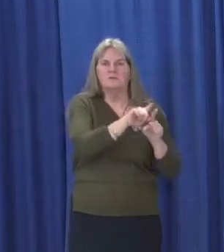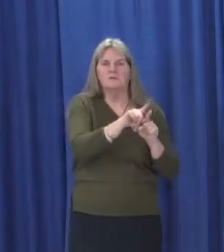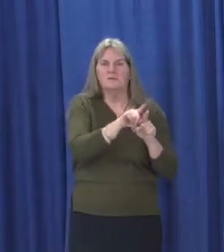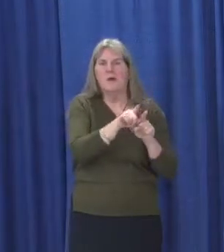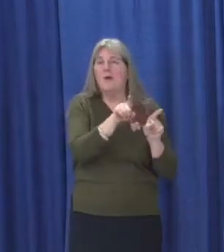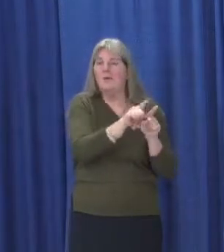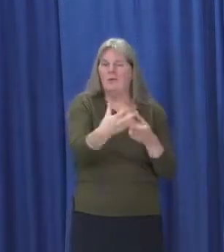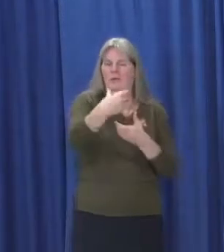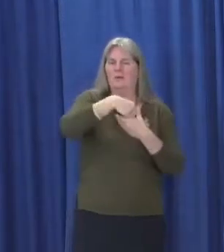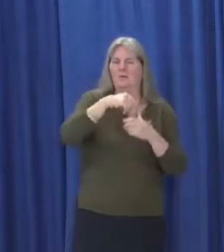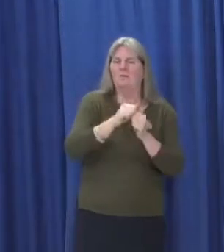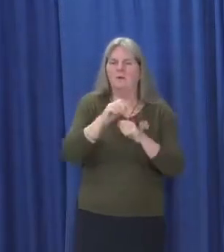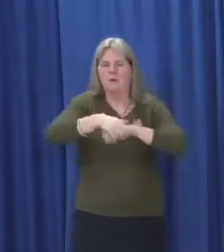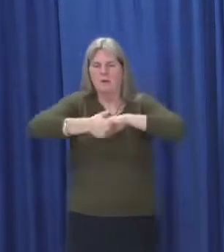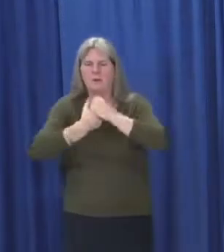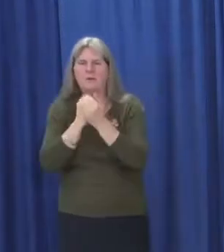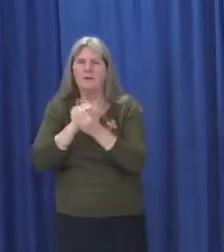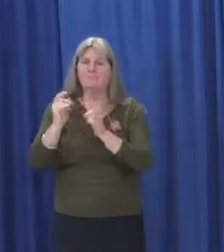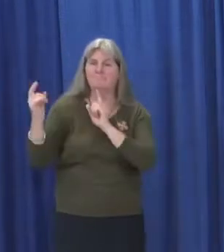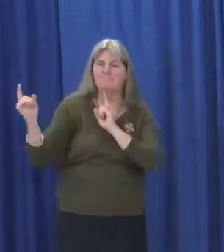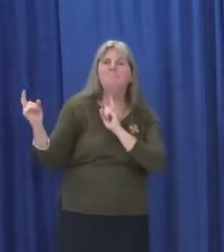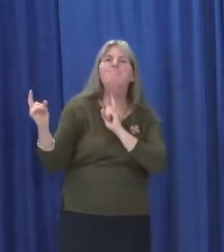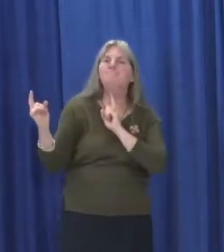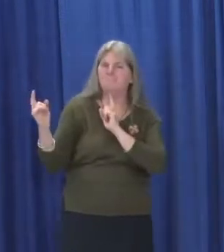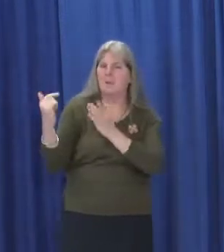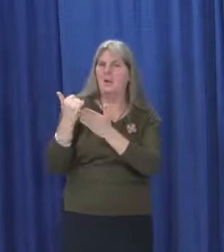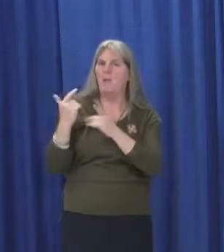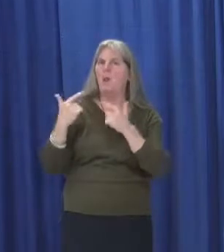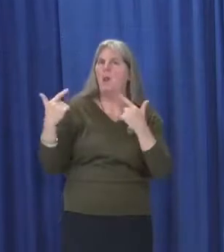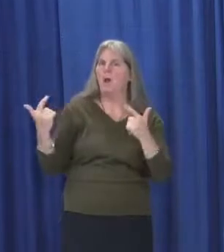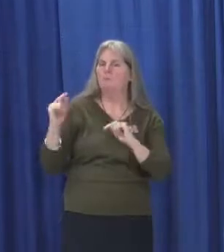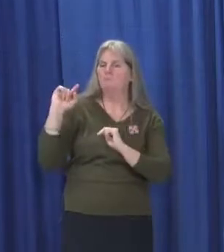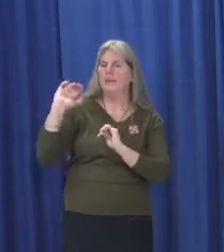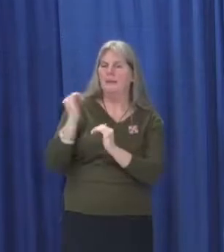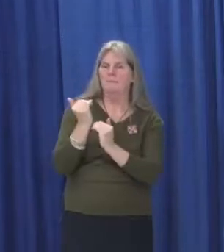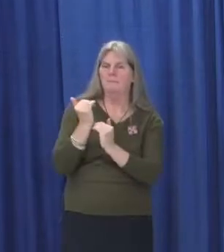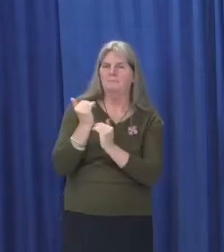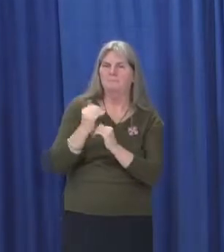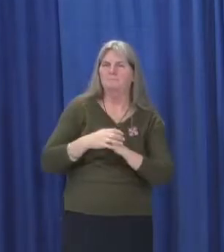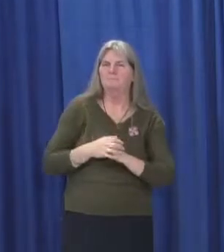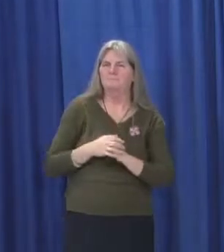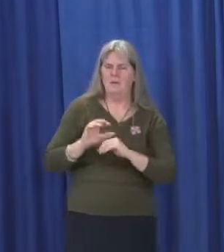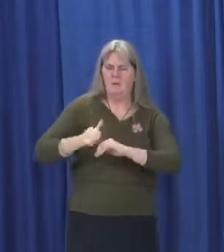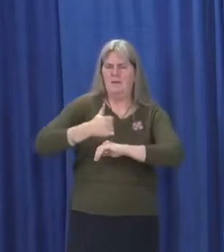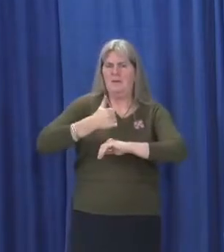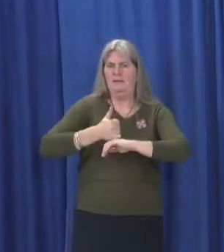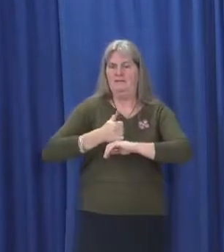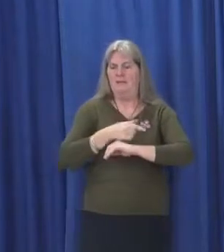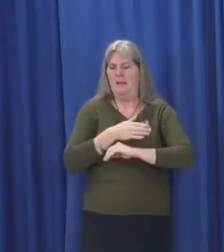other measures. These measures are in place --